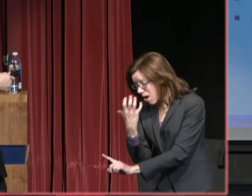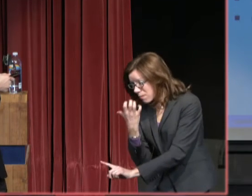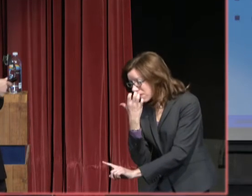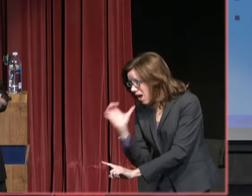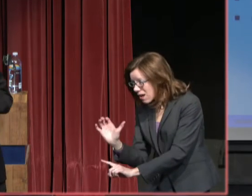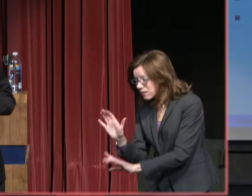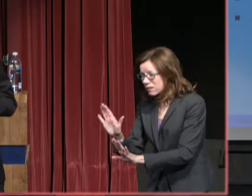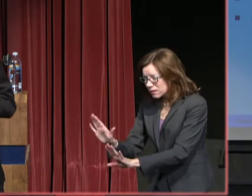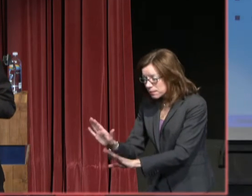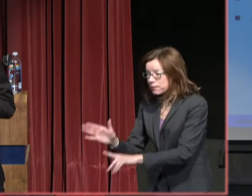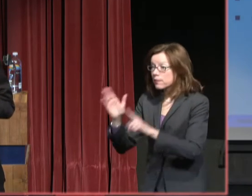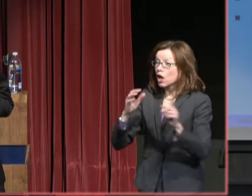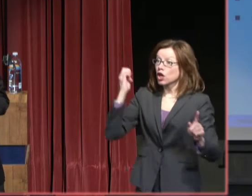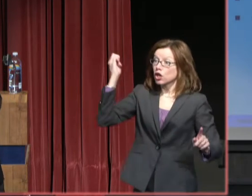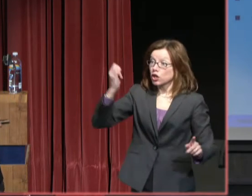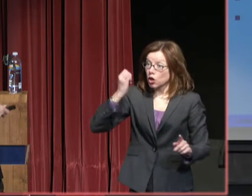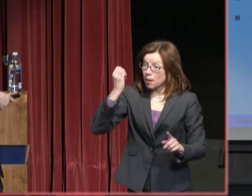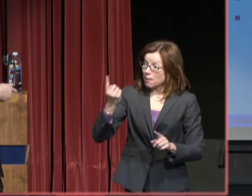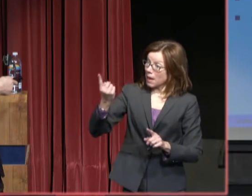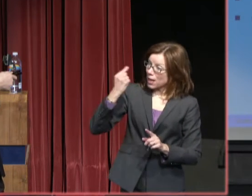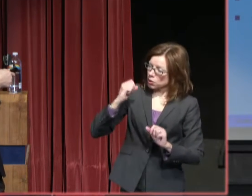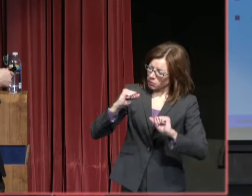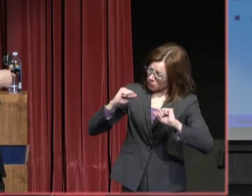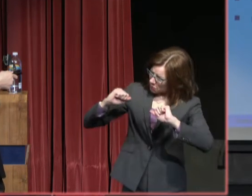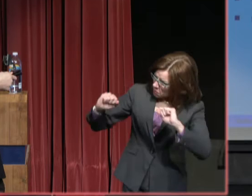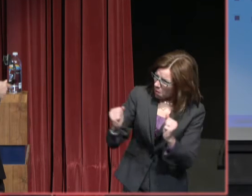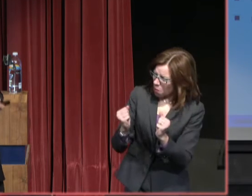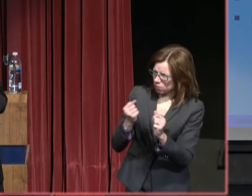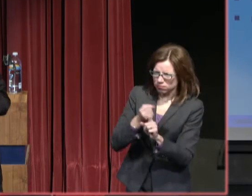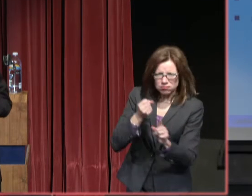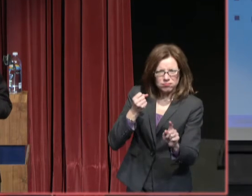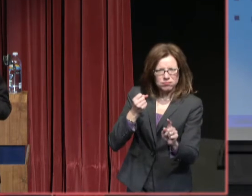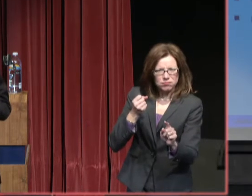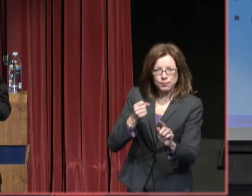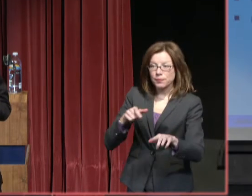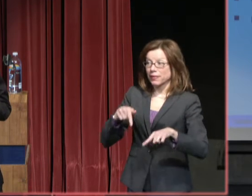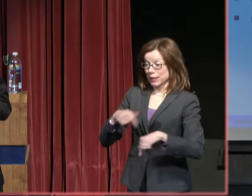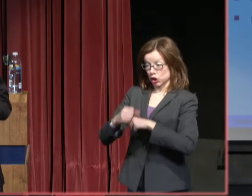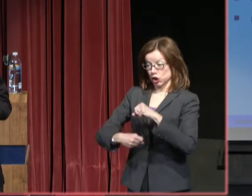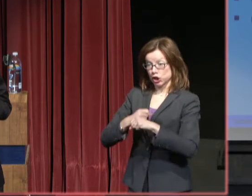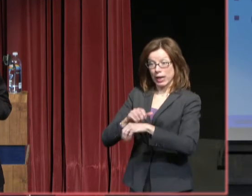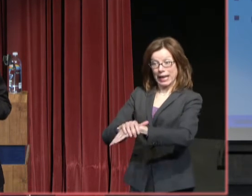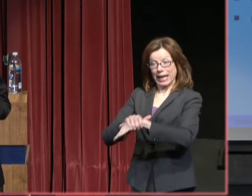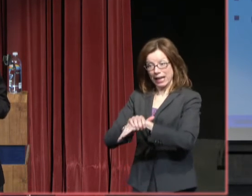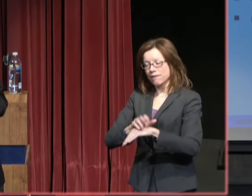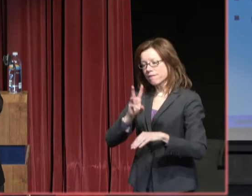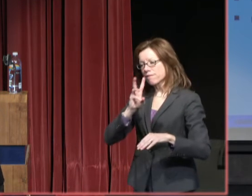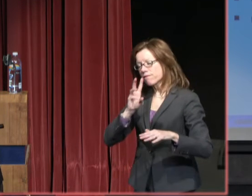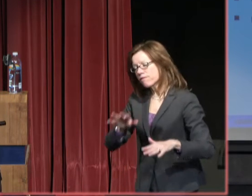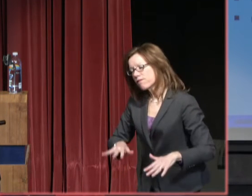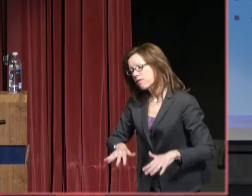It was extremely cold in Europe last year. In England this year, they've had extreme flooding all over the country.